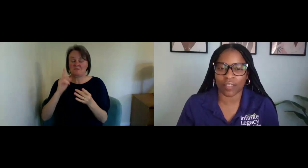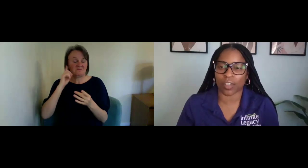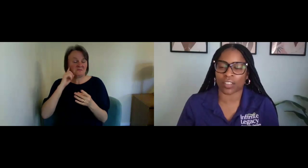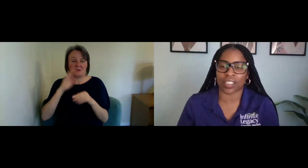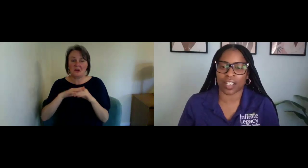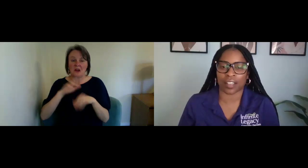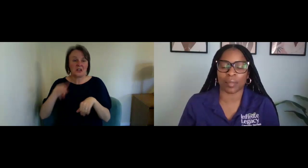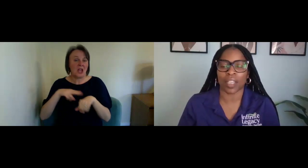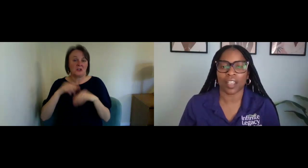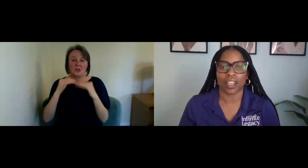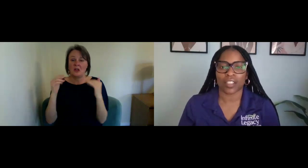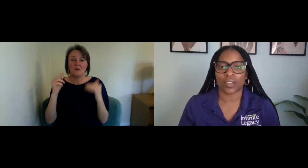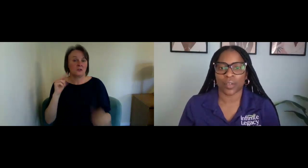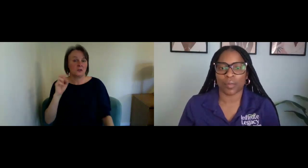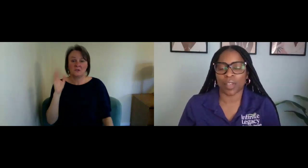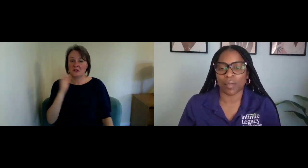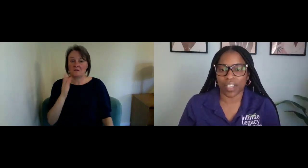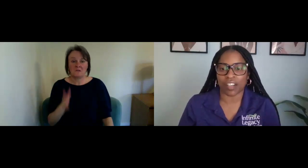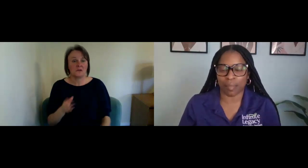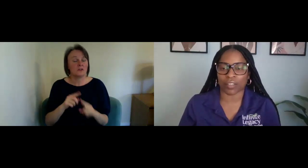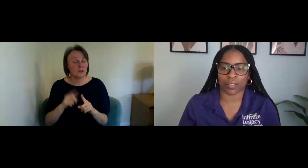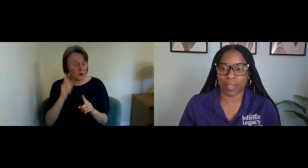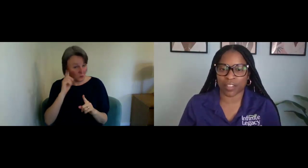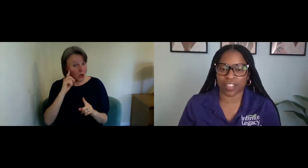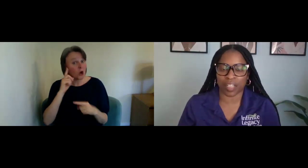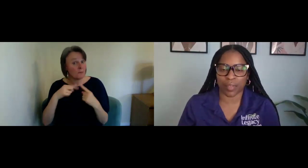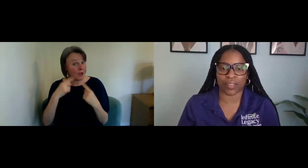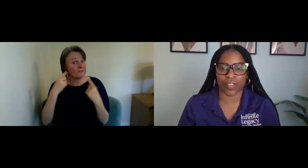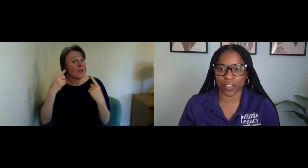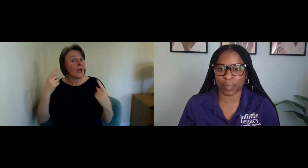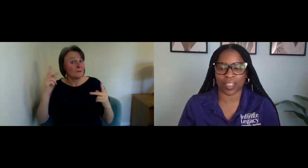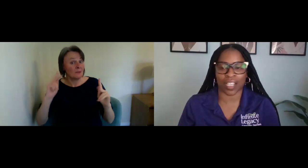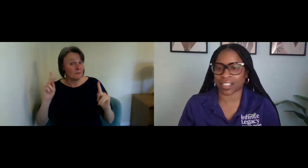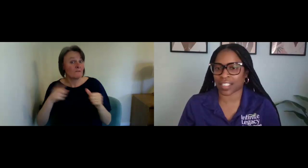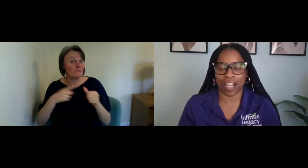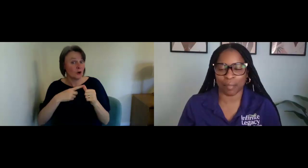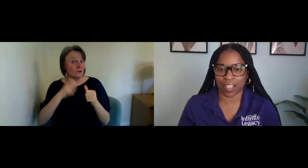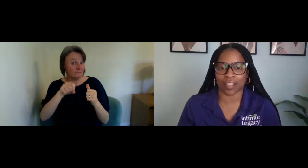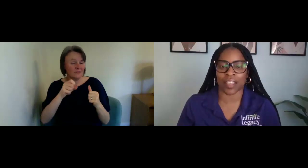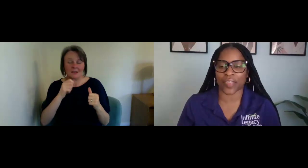level all the time so we will hear about those major celebrities first, but that does not mean